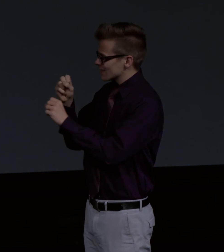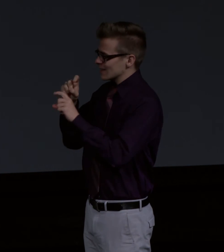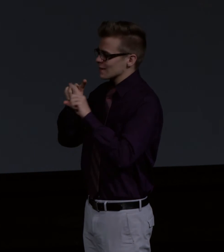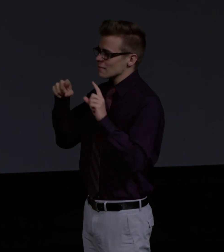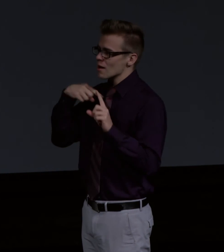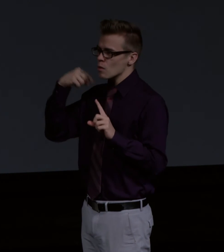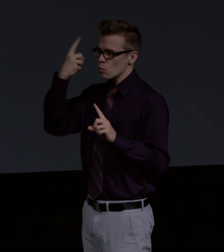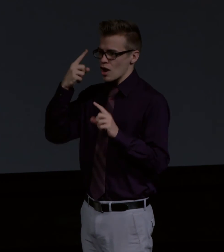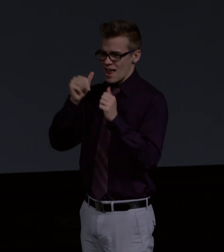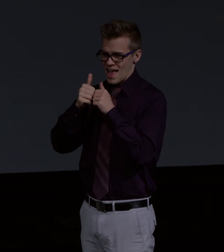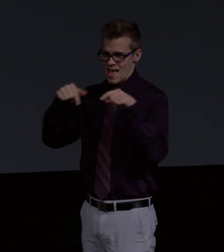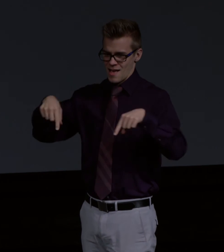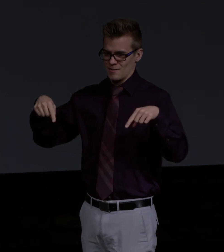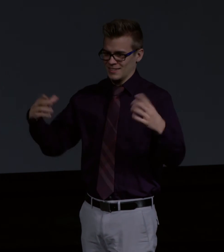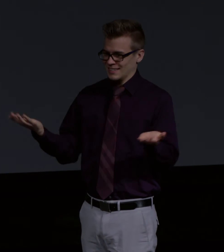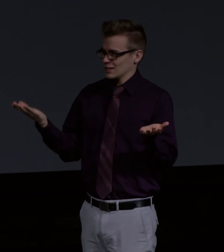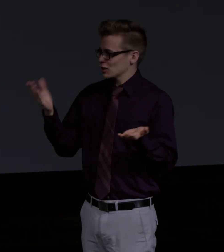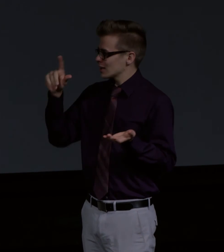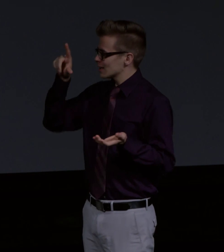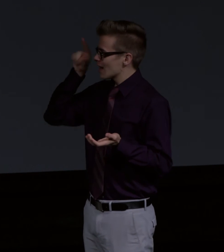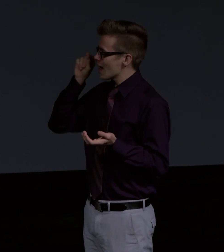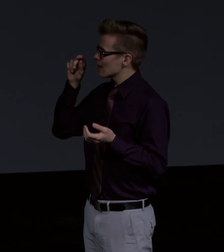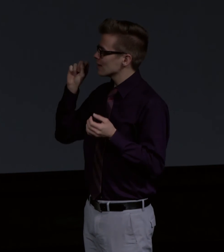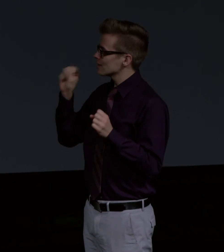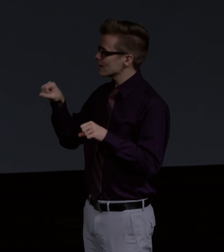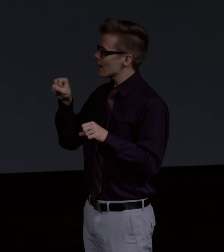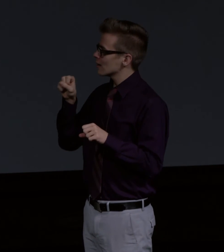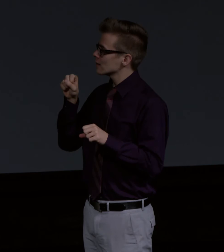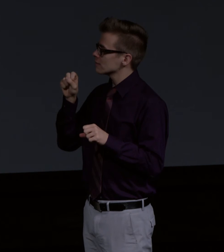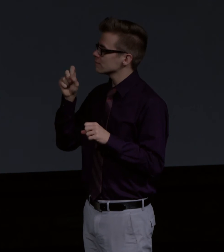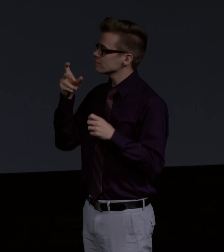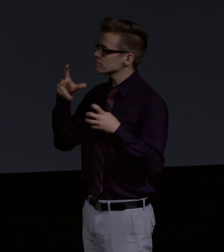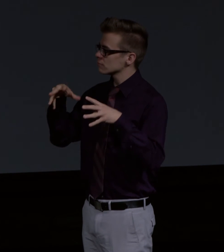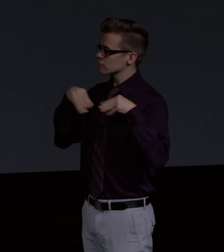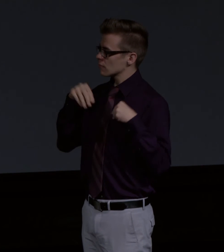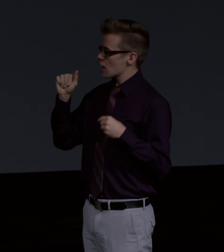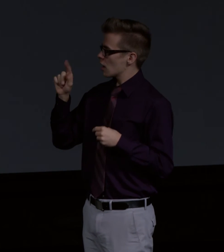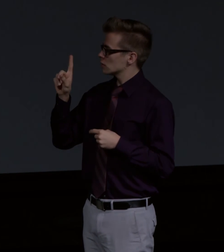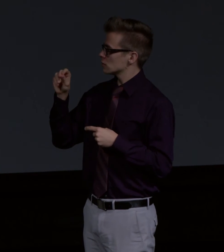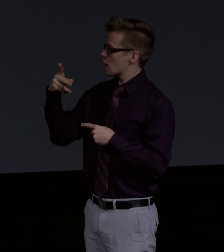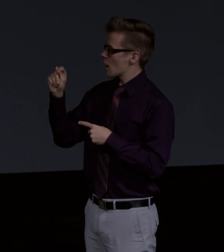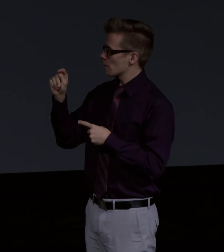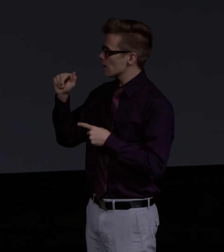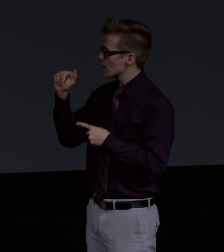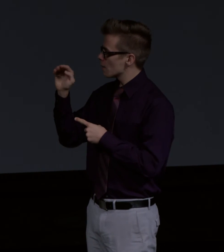So looking at your presentation, I found it fascinating, but I wanted to ask, what can we here at Gallaudet do?